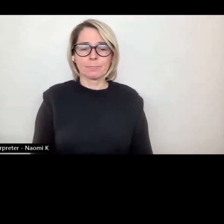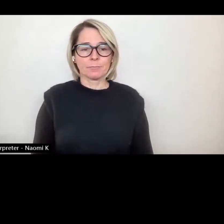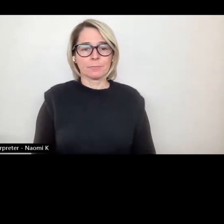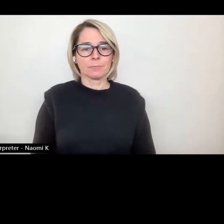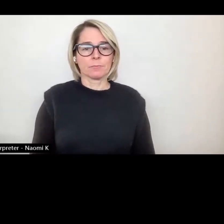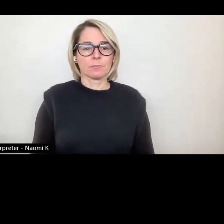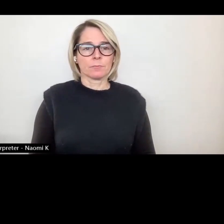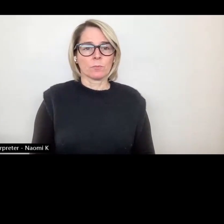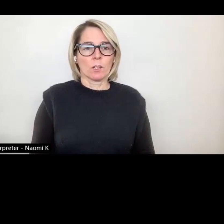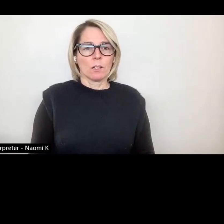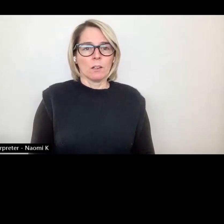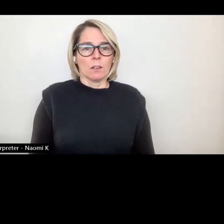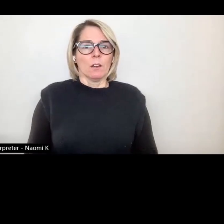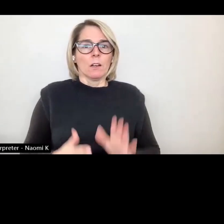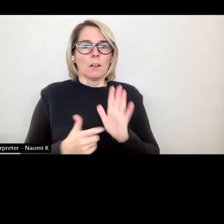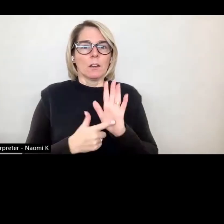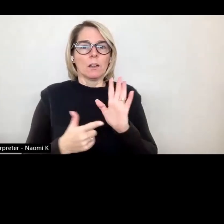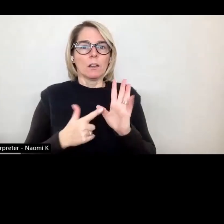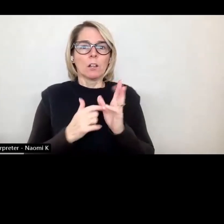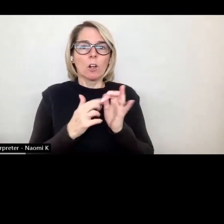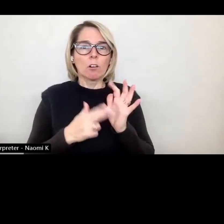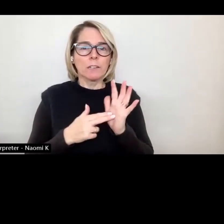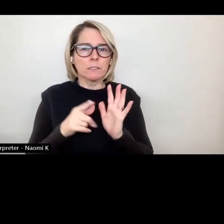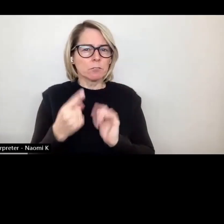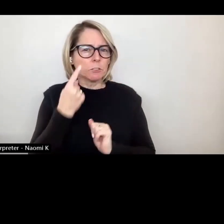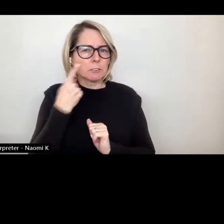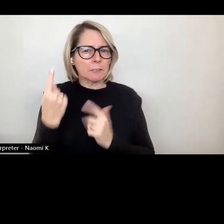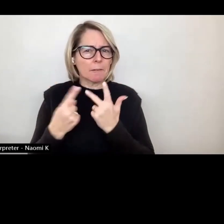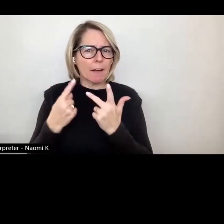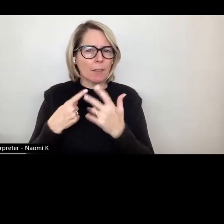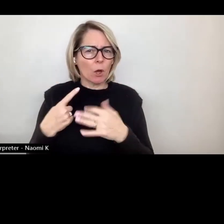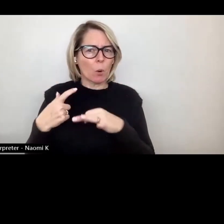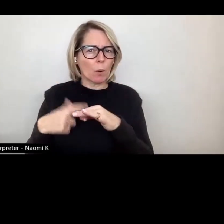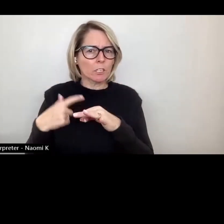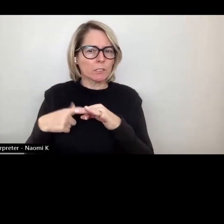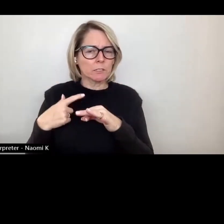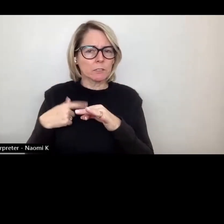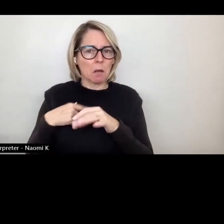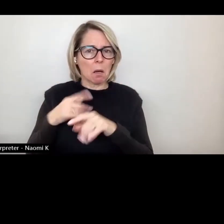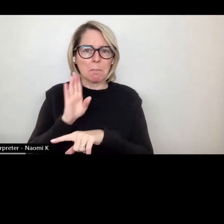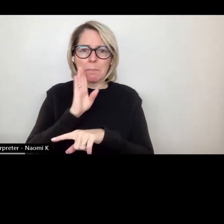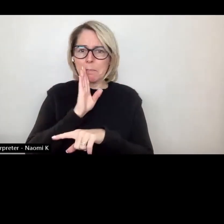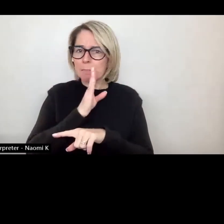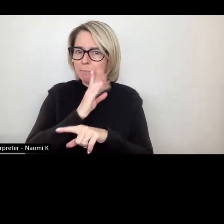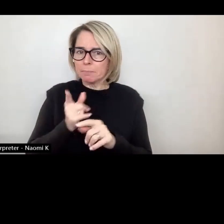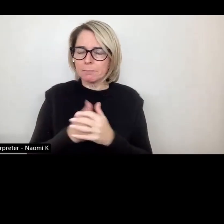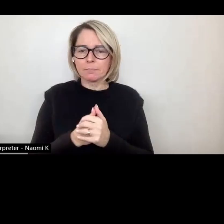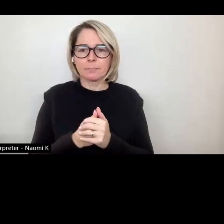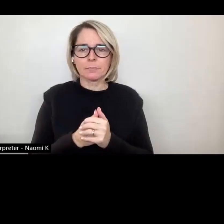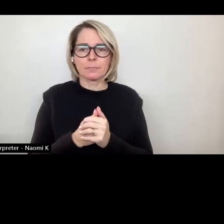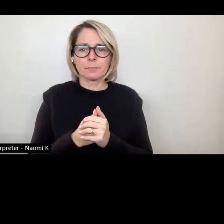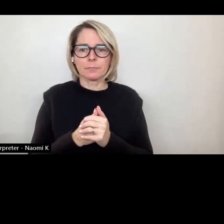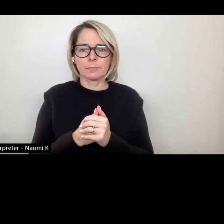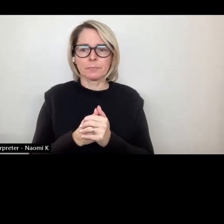Or Lauren, do we have any questions that were submitted before the session that I can respond to now?